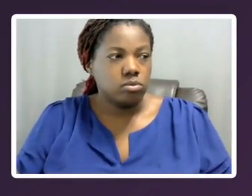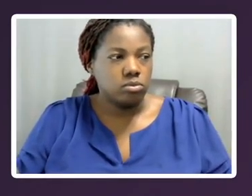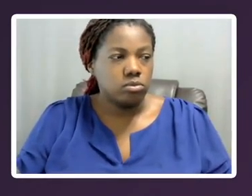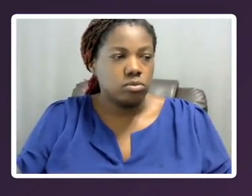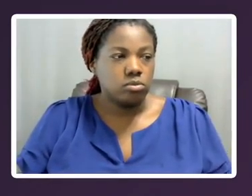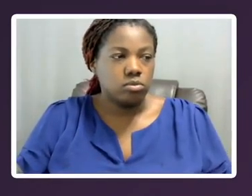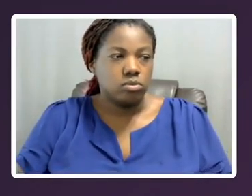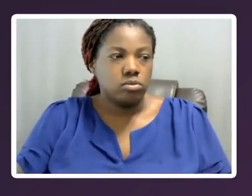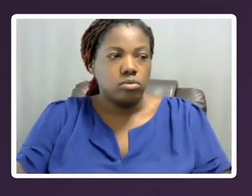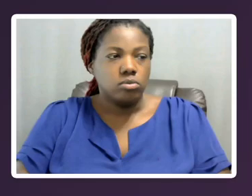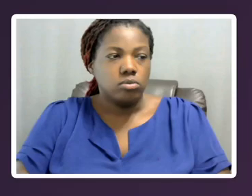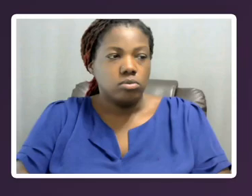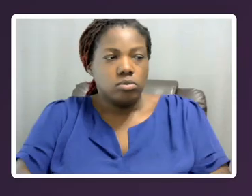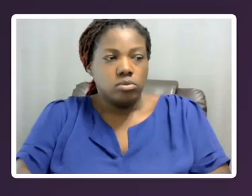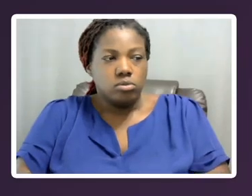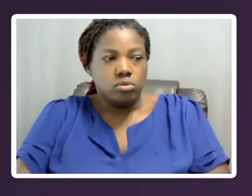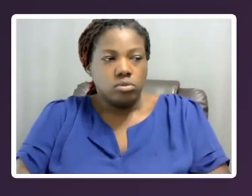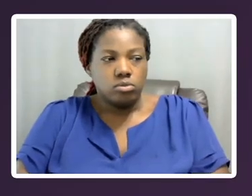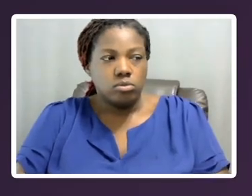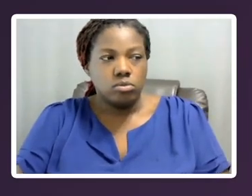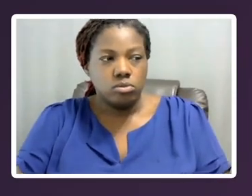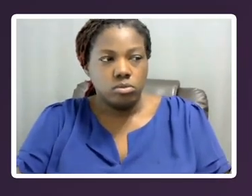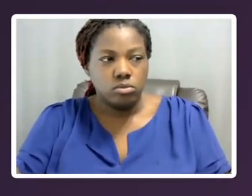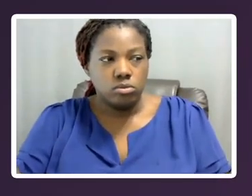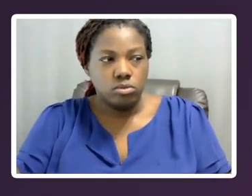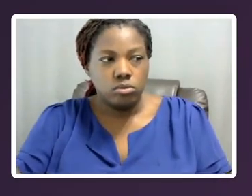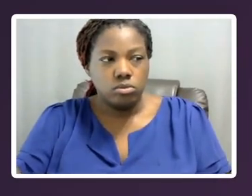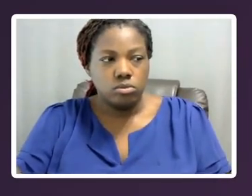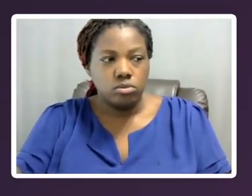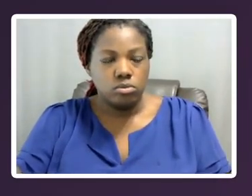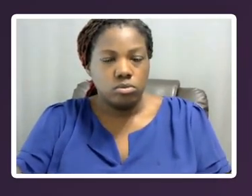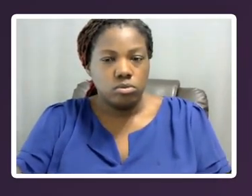Yadira Hadlett: Well, I think we